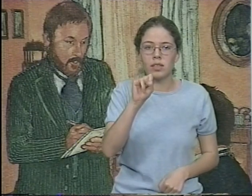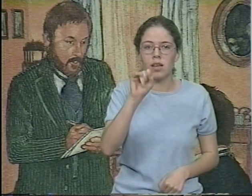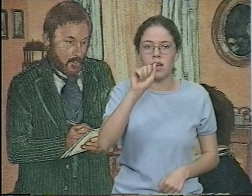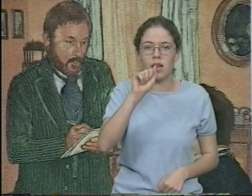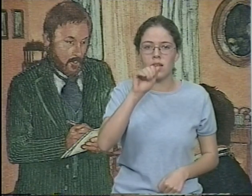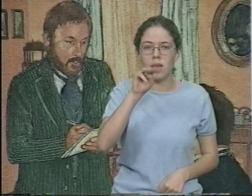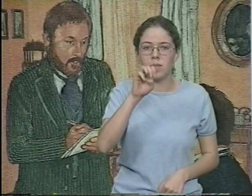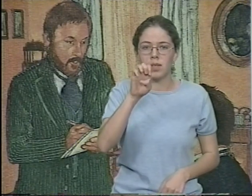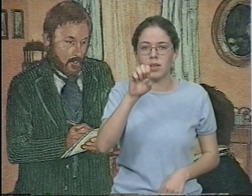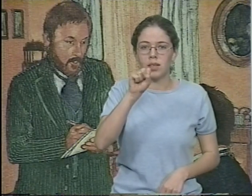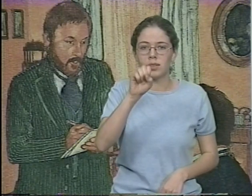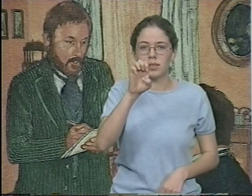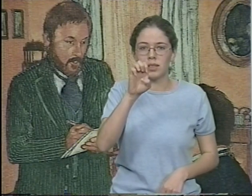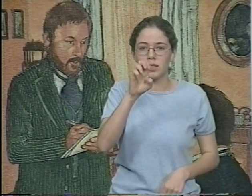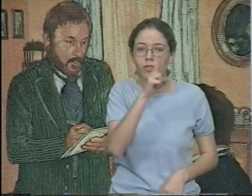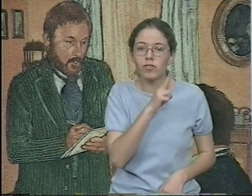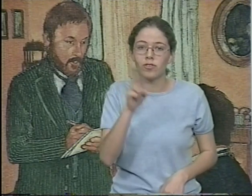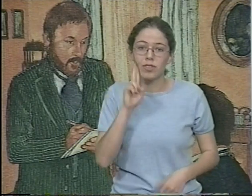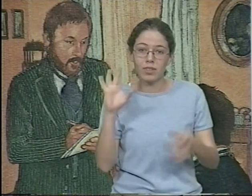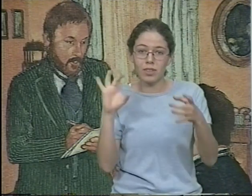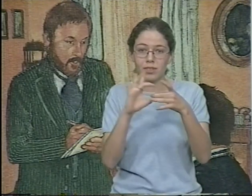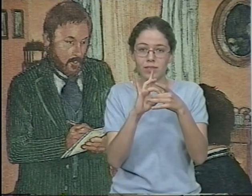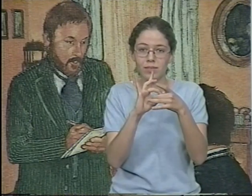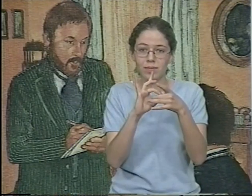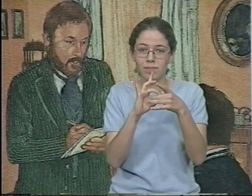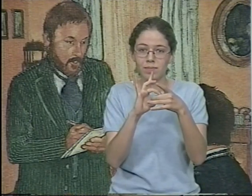They could even see where Siamese twins were joined.